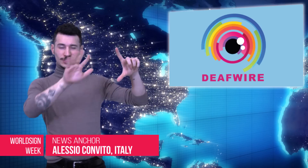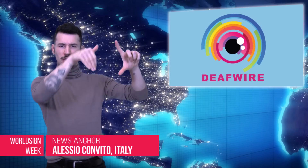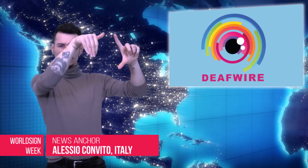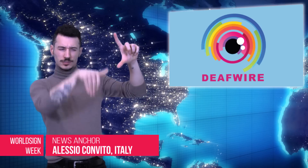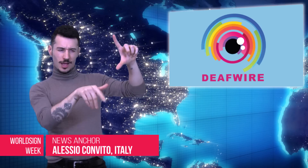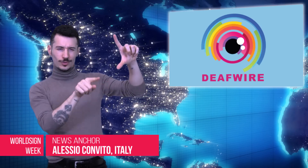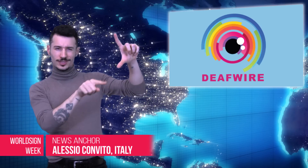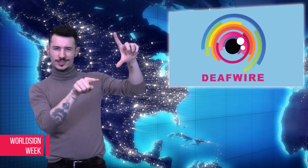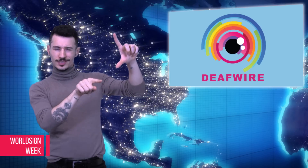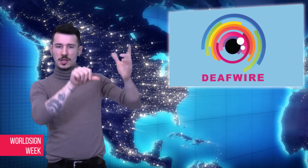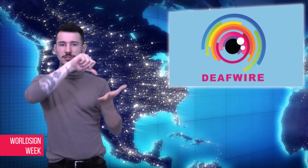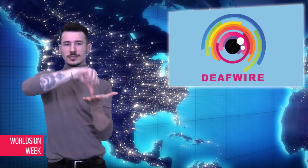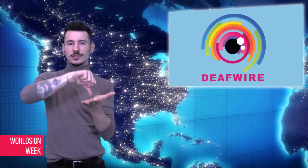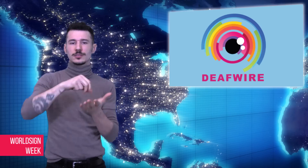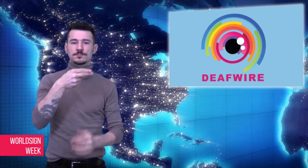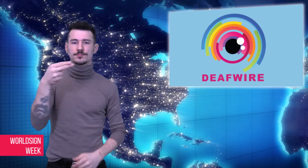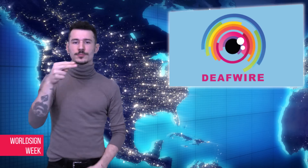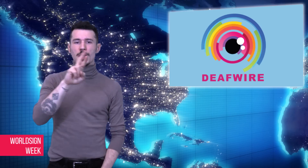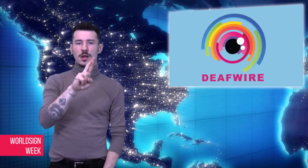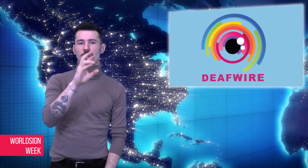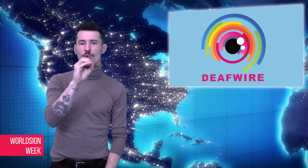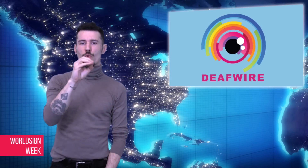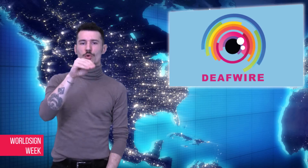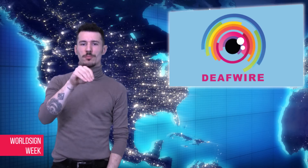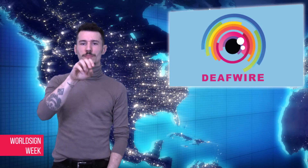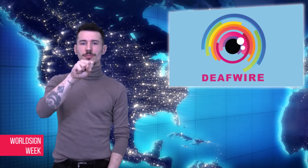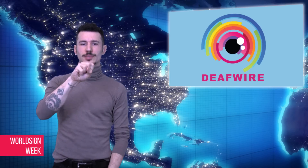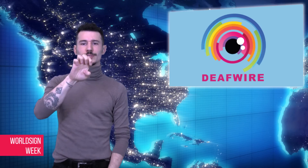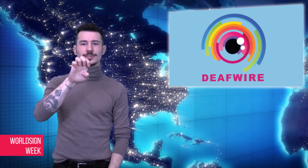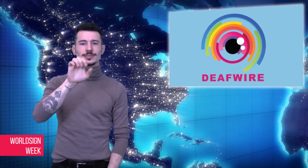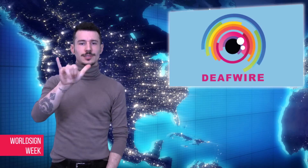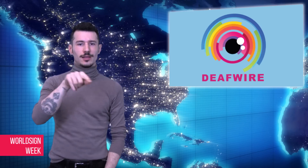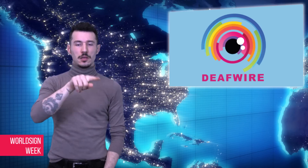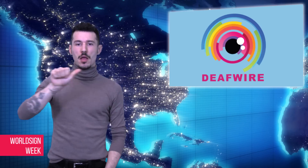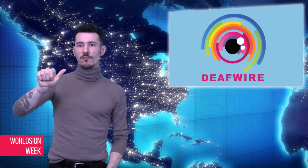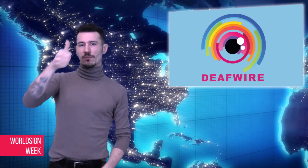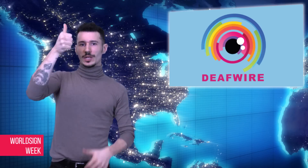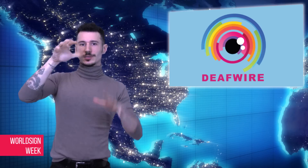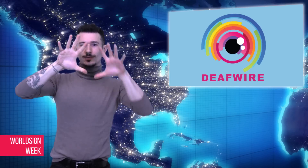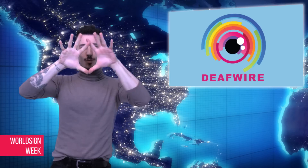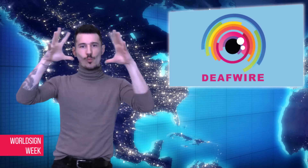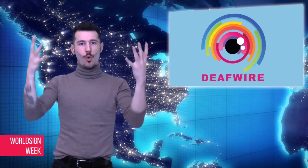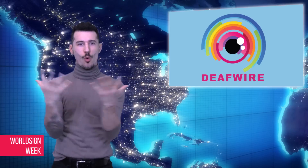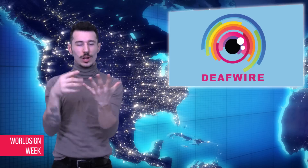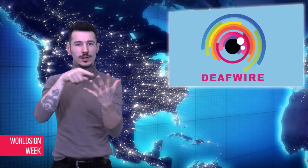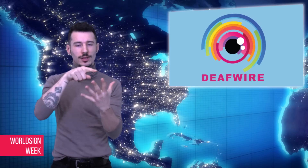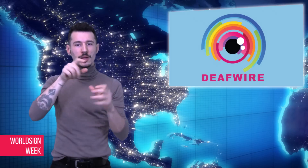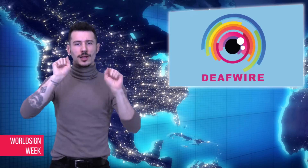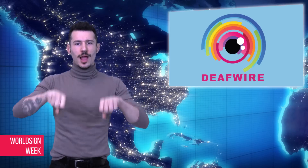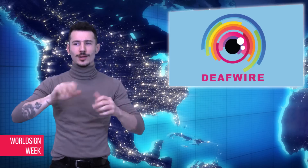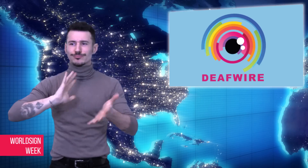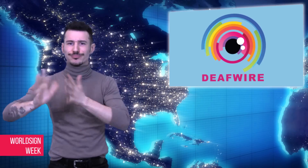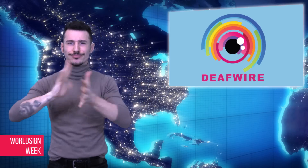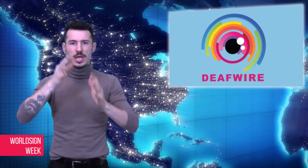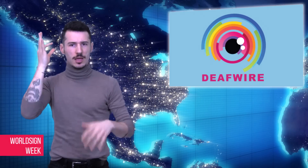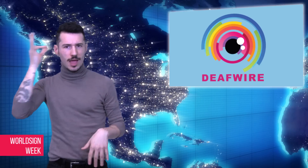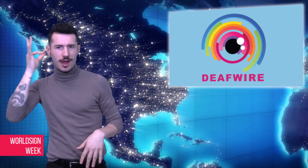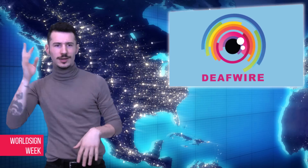The southern British town of Romsey became the first municipality in the world to be